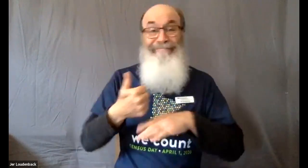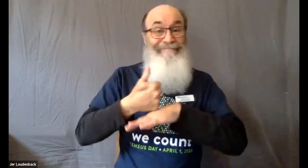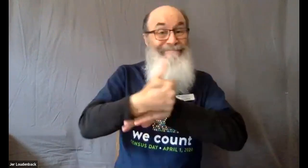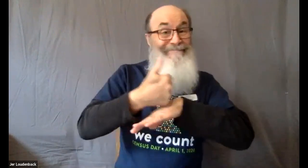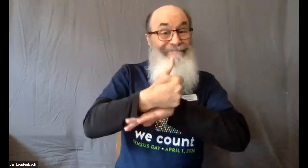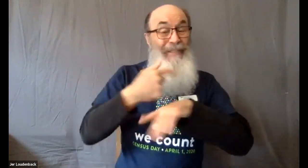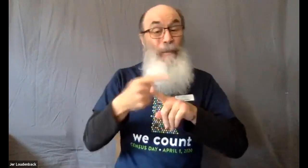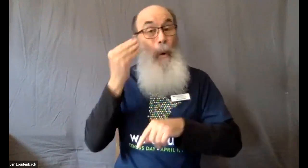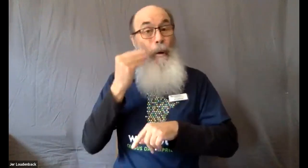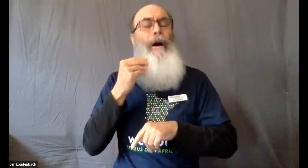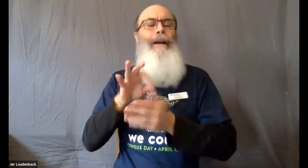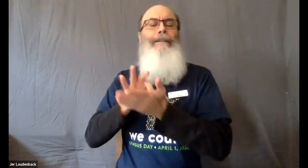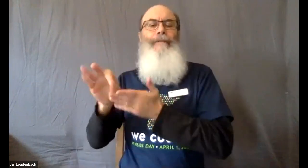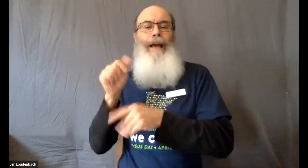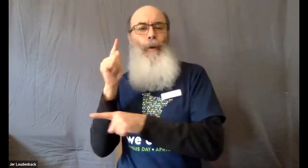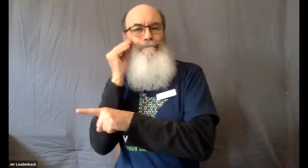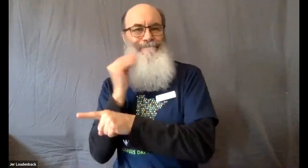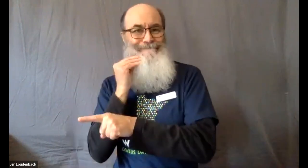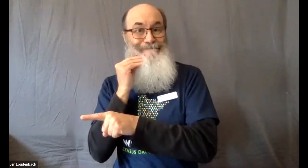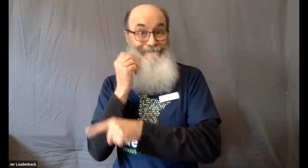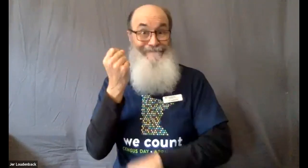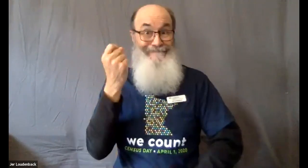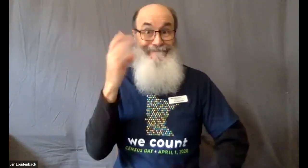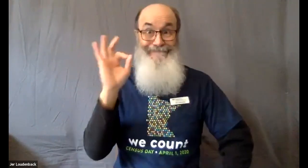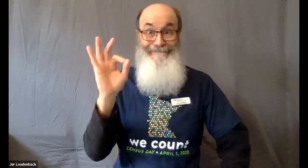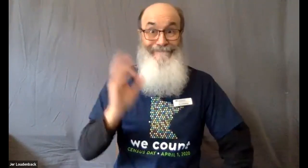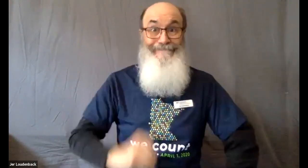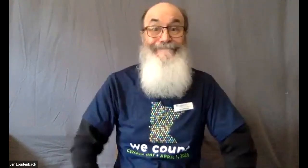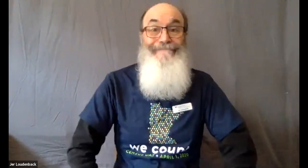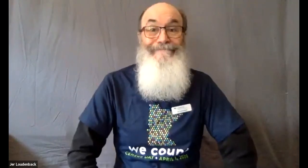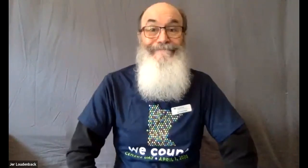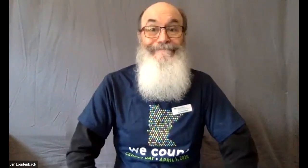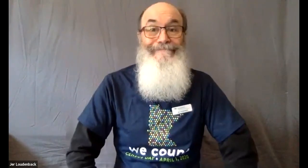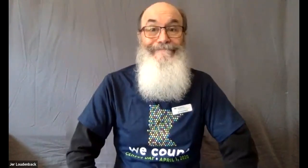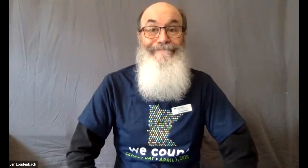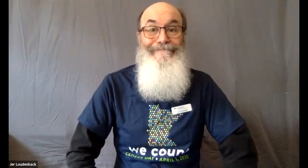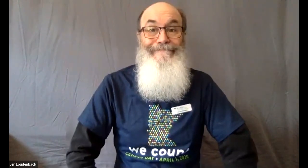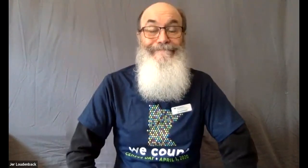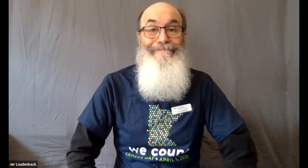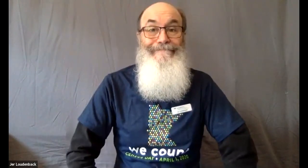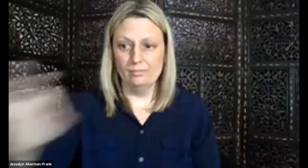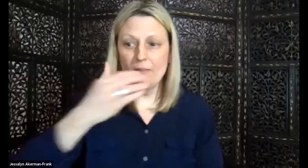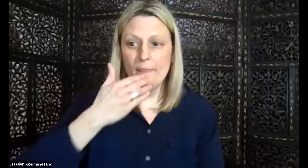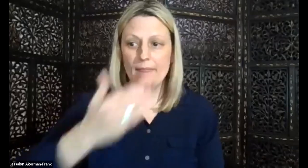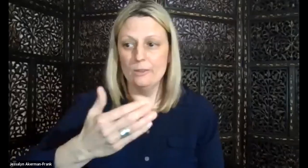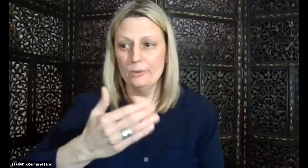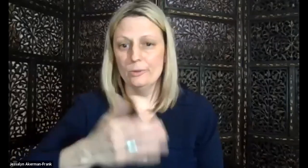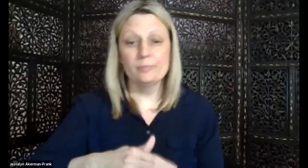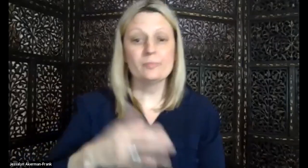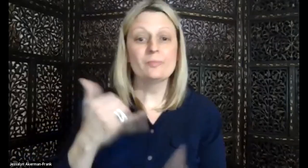If it's more than 50% of your time, then, yes, you are counted in that space. If it's, you